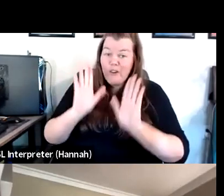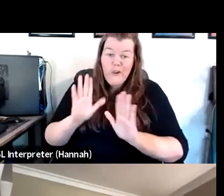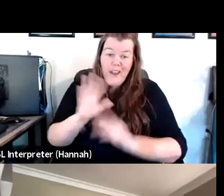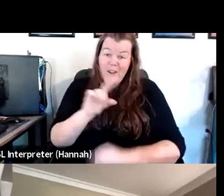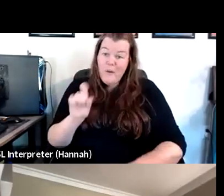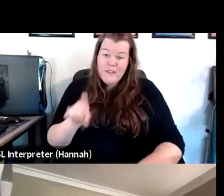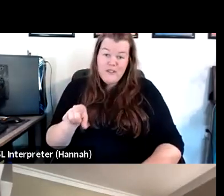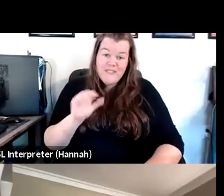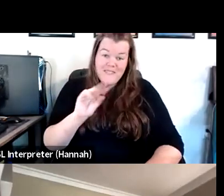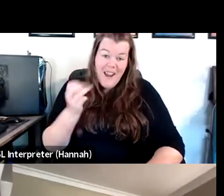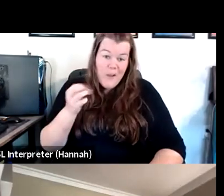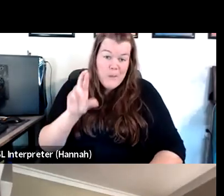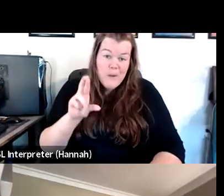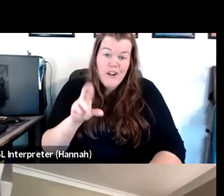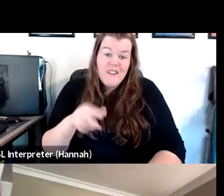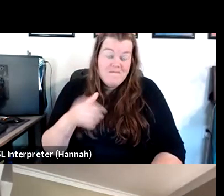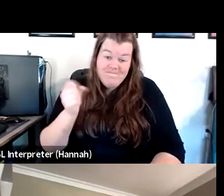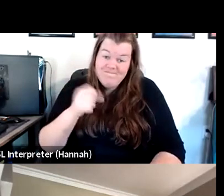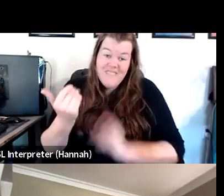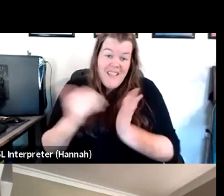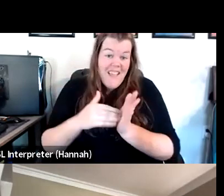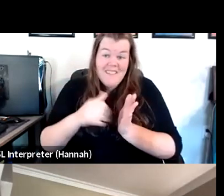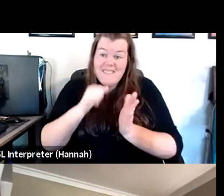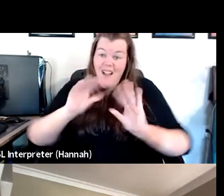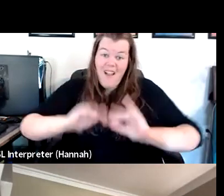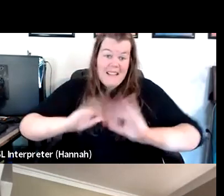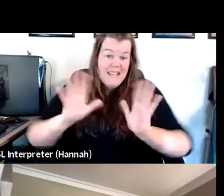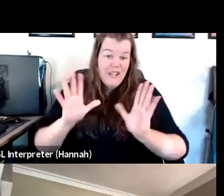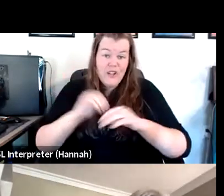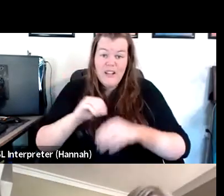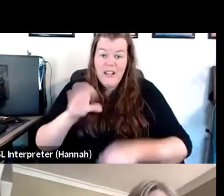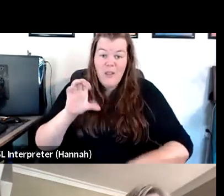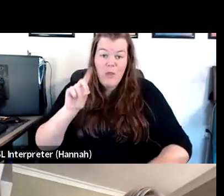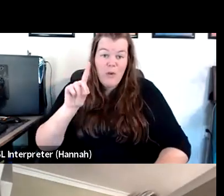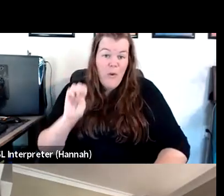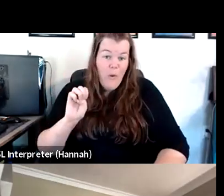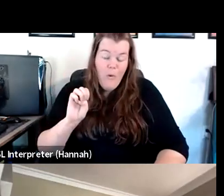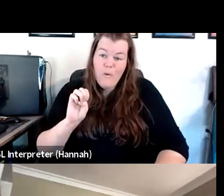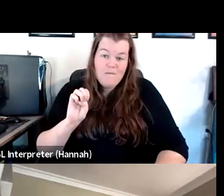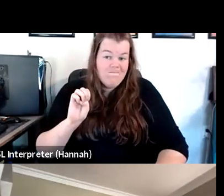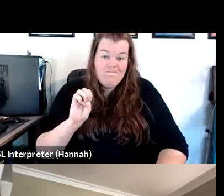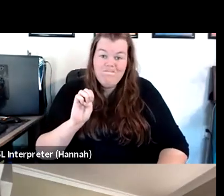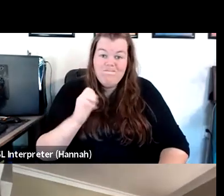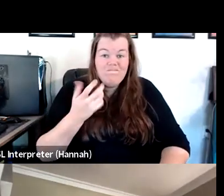is not really laid out in our state code. That is something that we can assist with